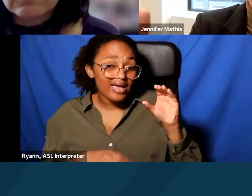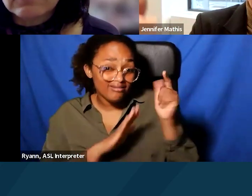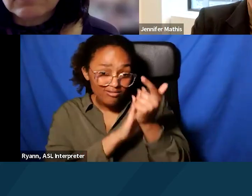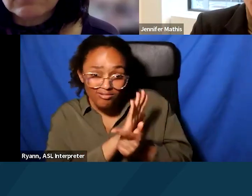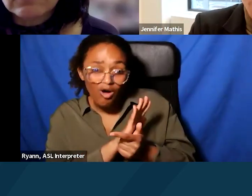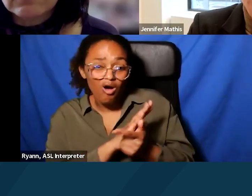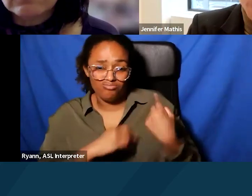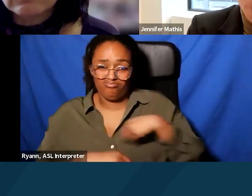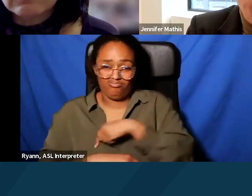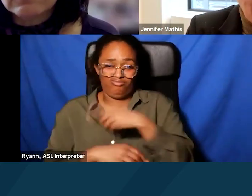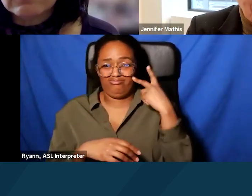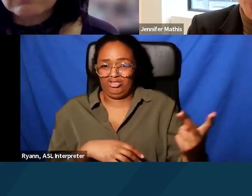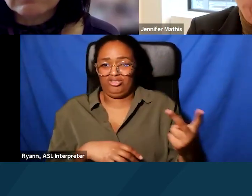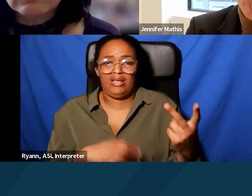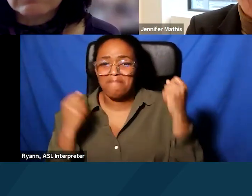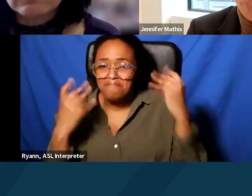even if Medicaid allows you to cap a waiver,